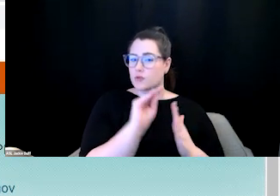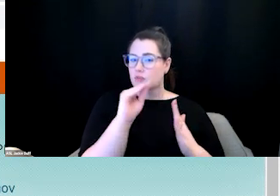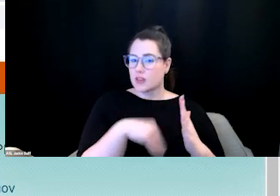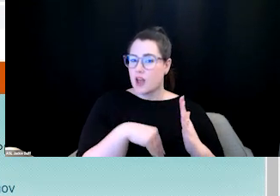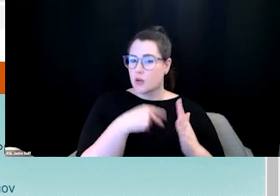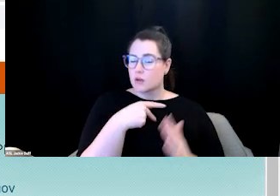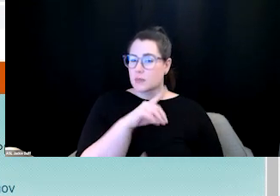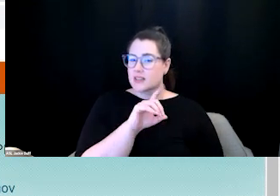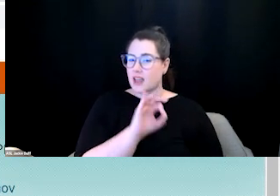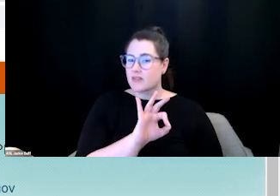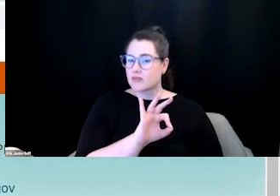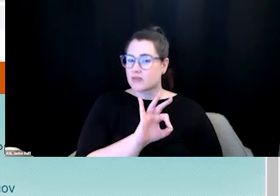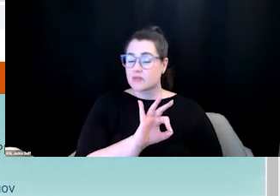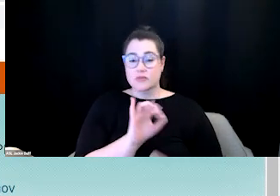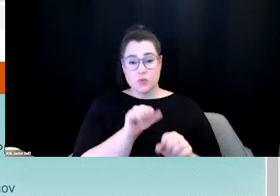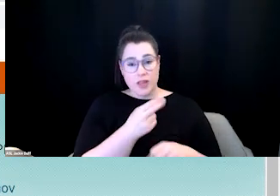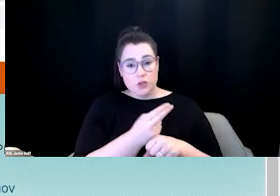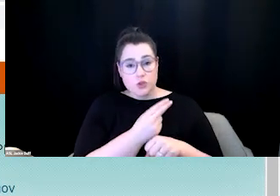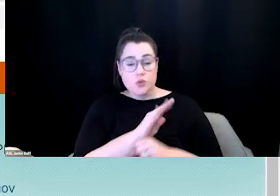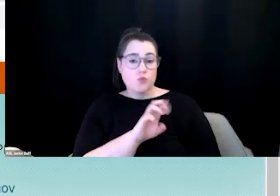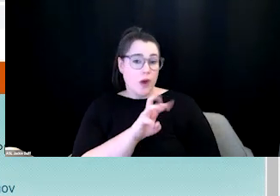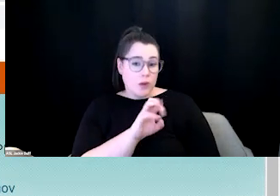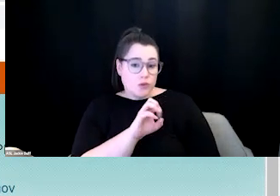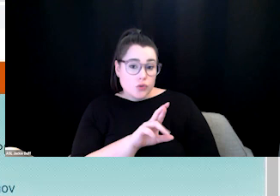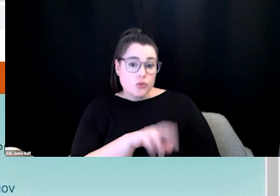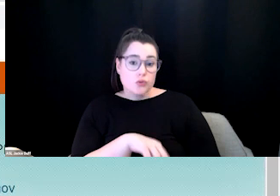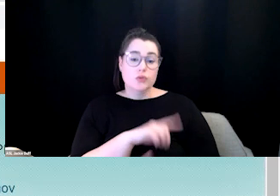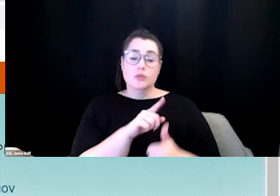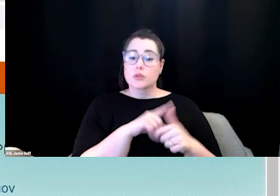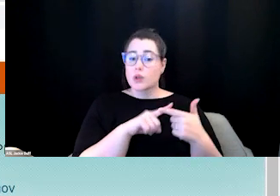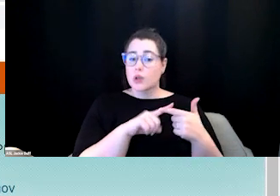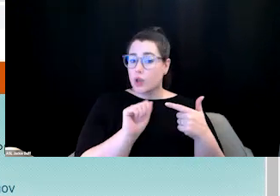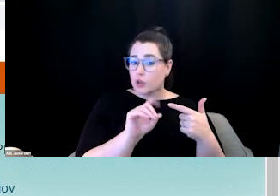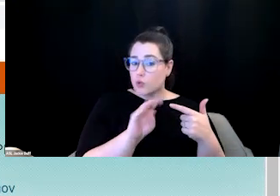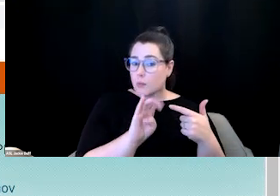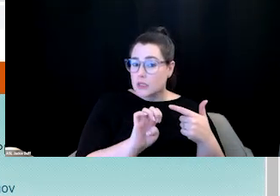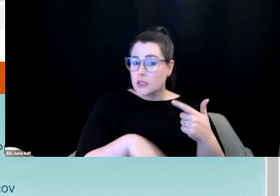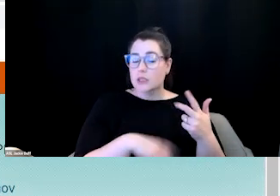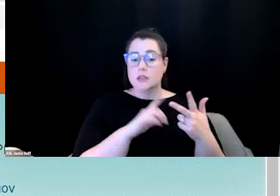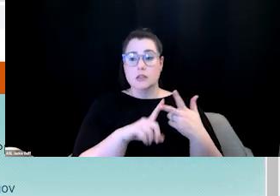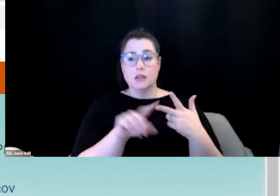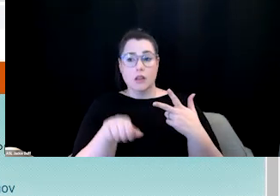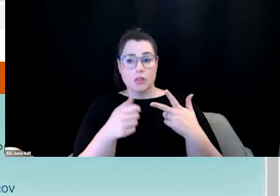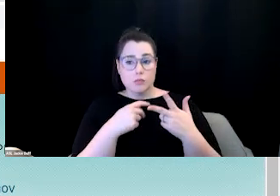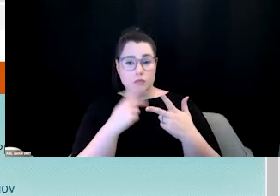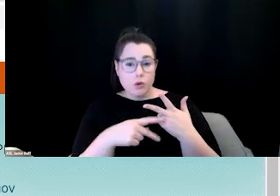You can use a browser, you can use Adobe, you can use Foxit Pro, and not all of them behave the same.